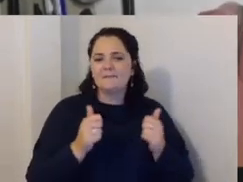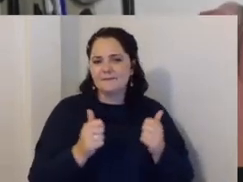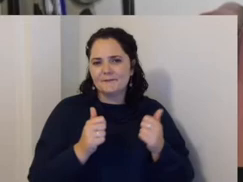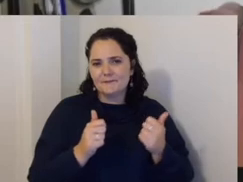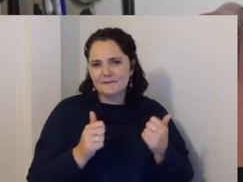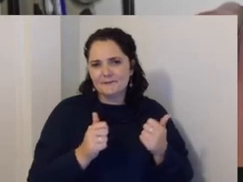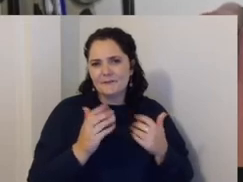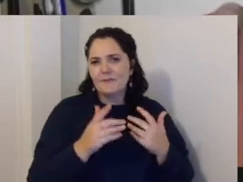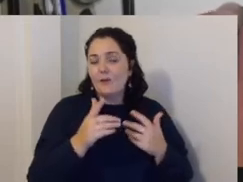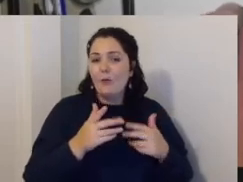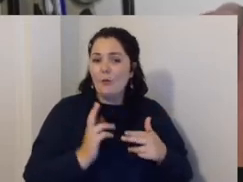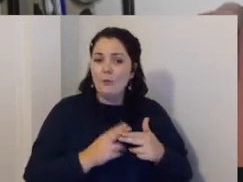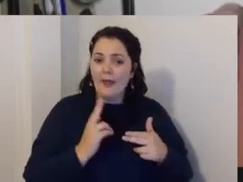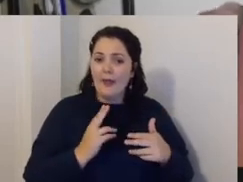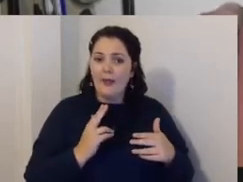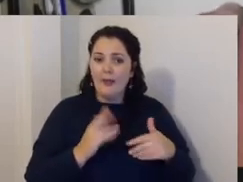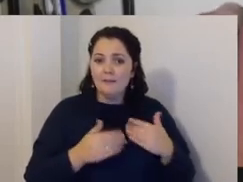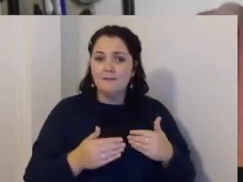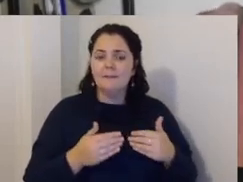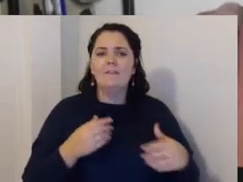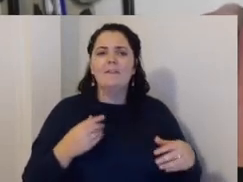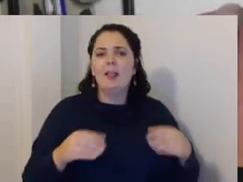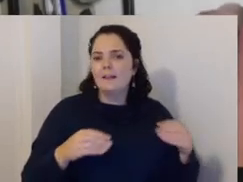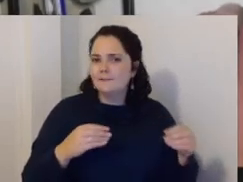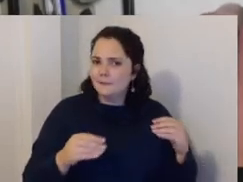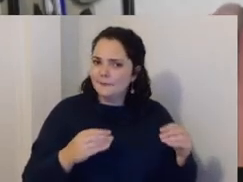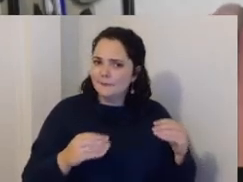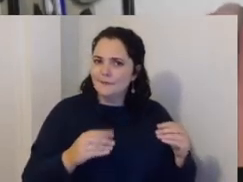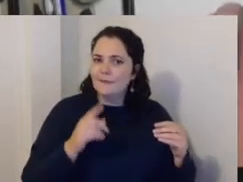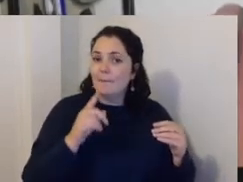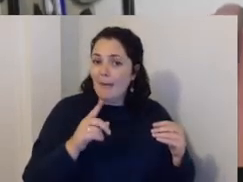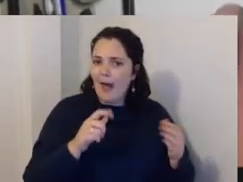so you can still work quickly you can still work loosely just press a little bit harder than you